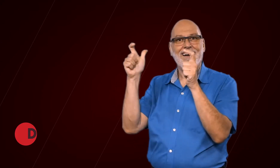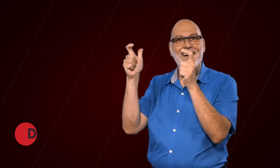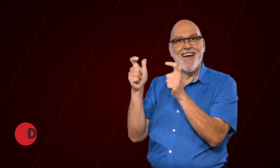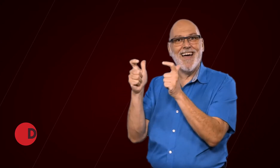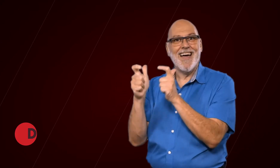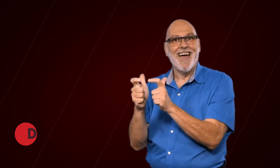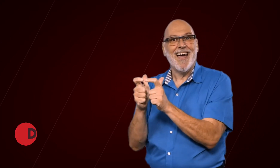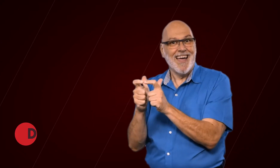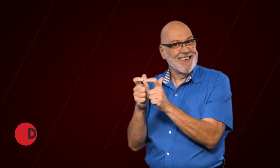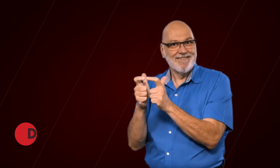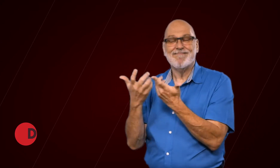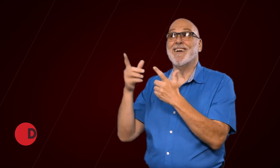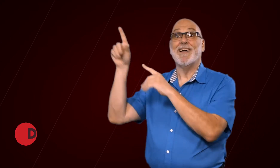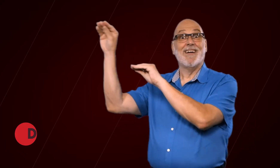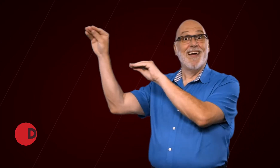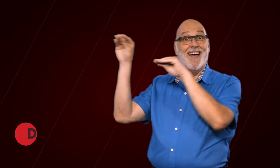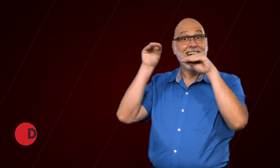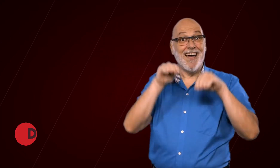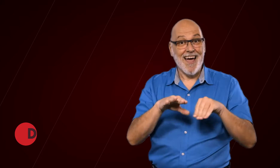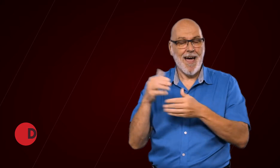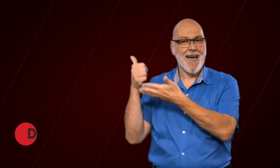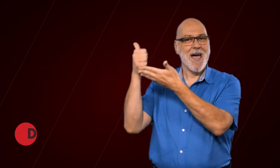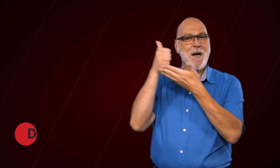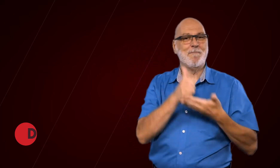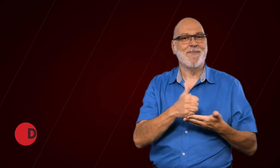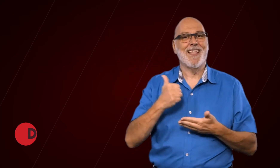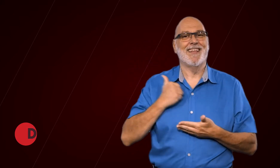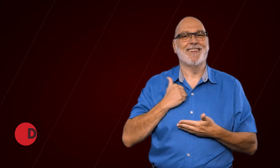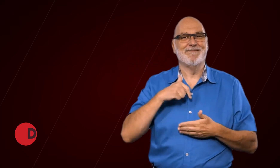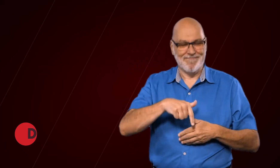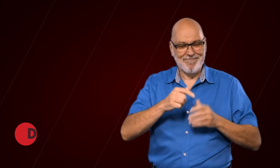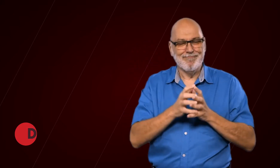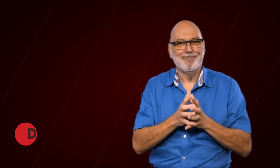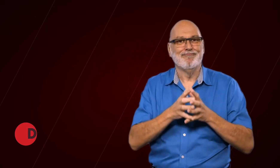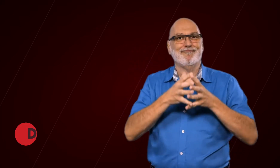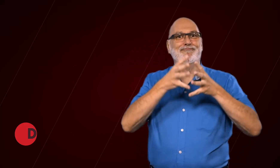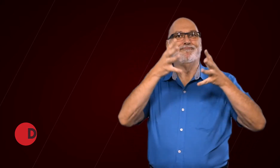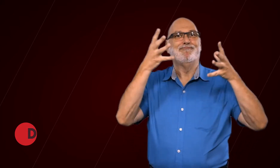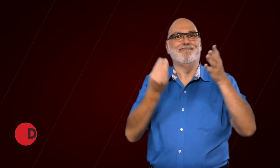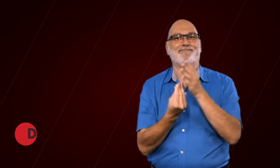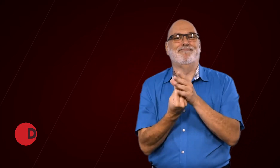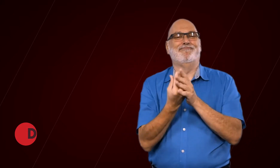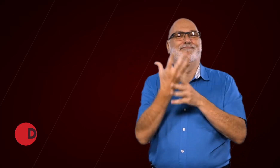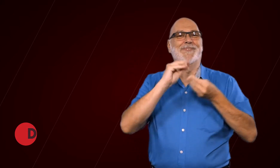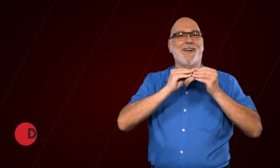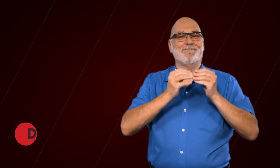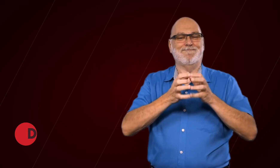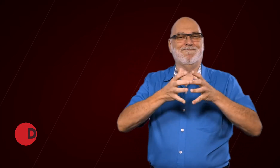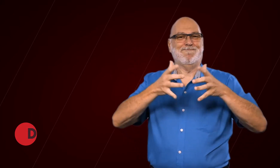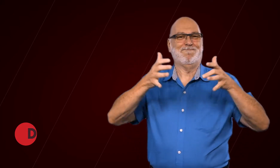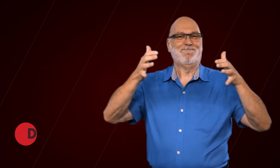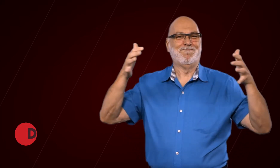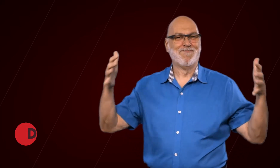immigration helps to keep its population growing.